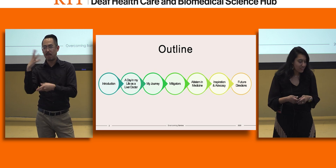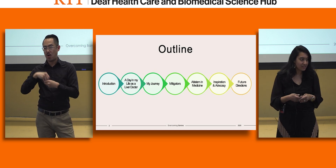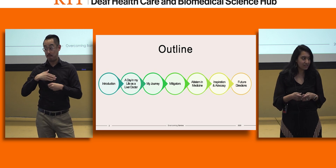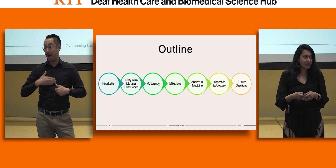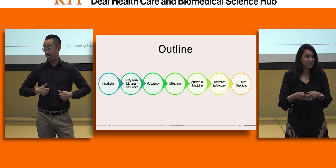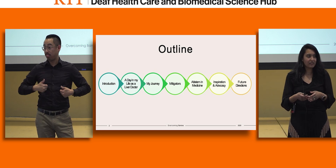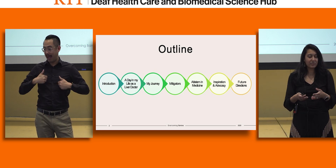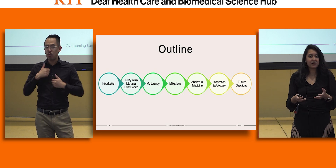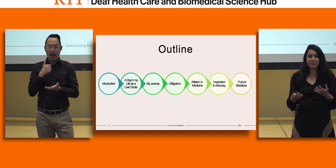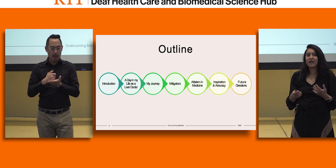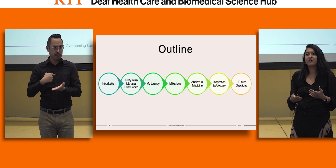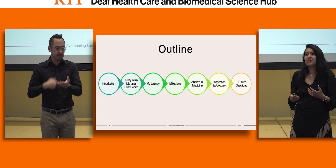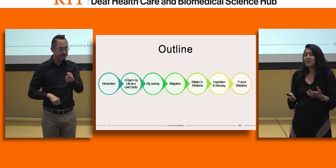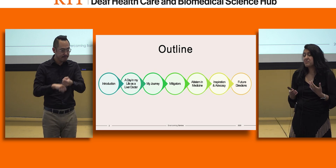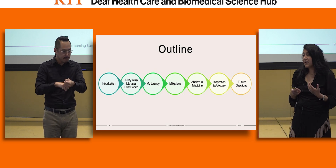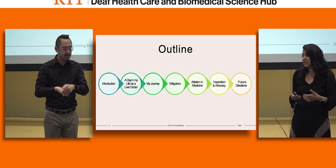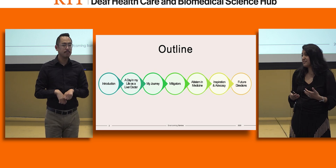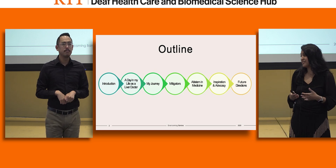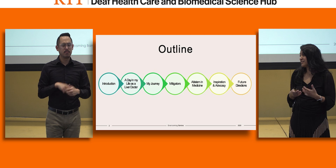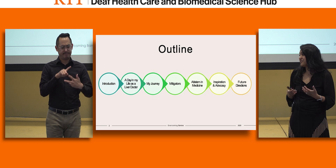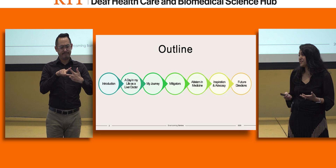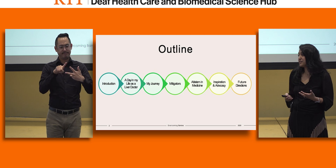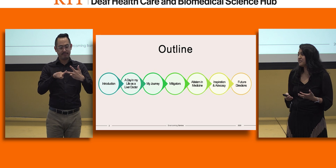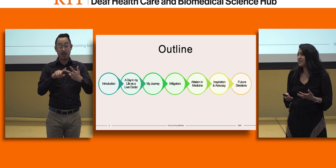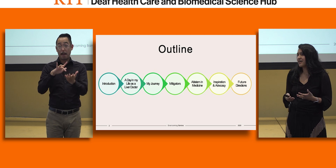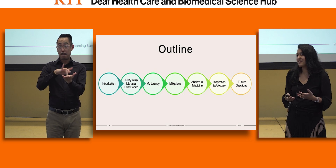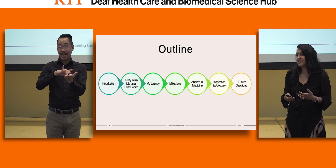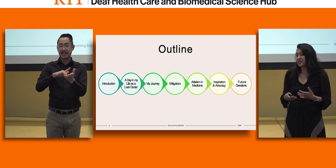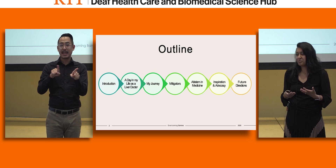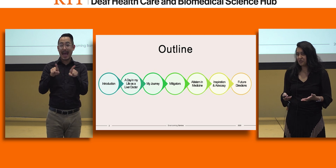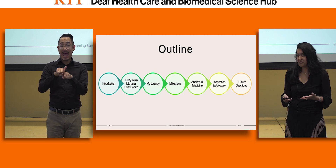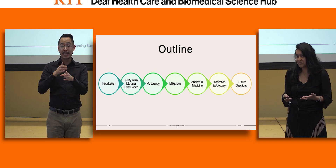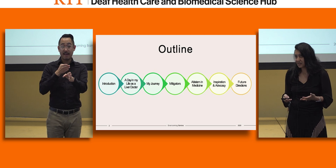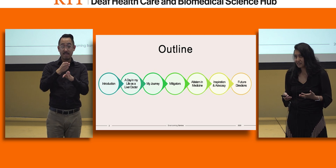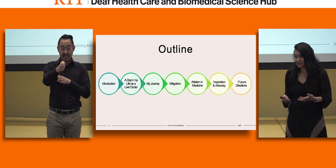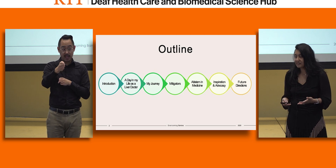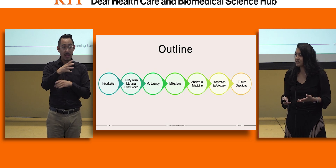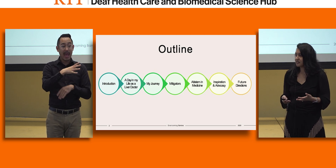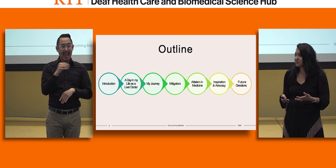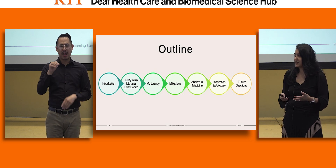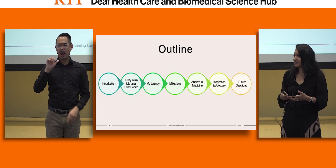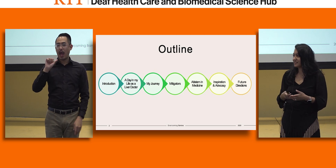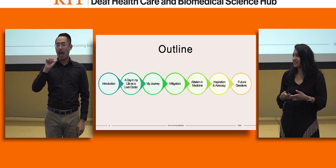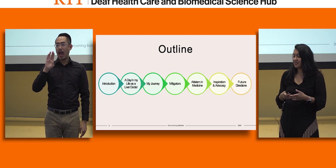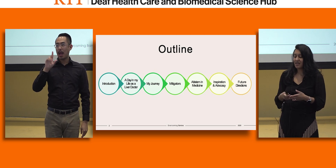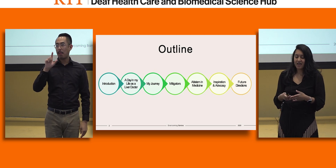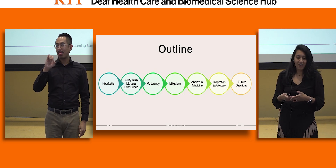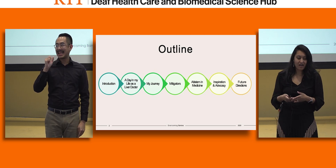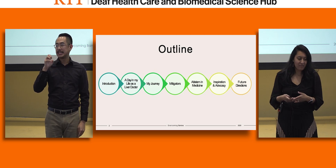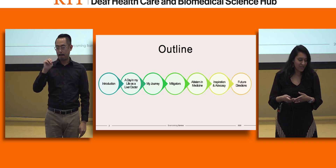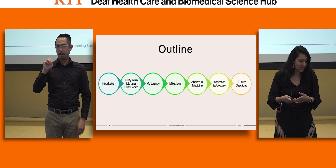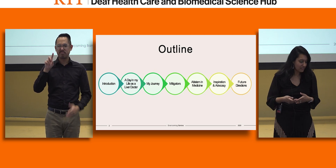and then a little bit about medicine as a field and the ableism that exists in medicine.